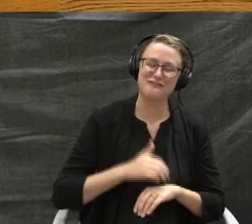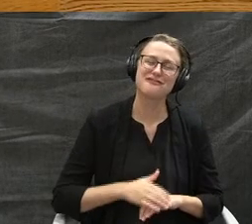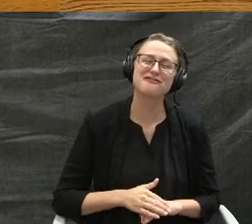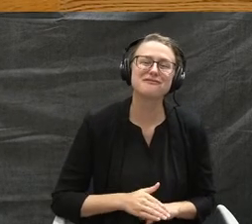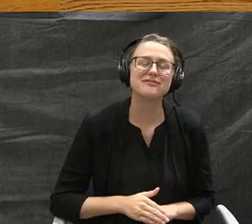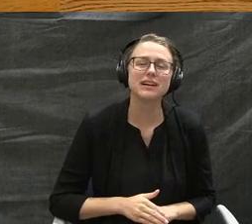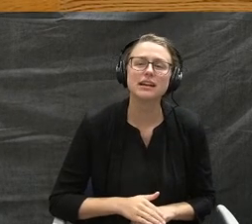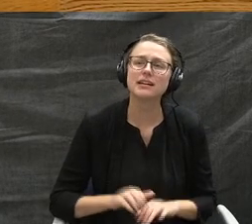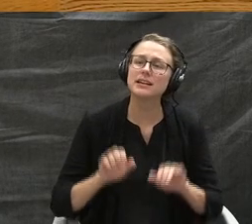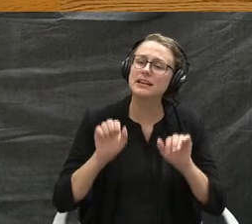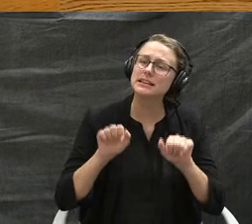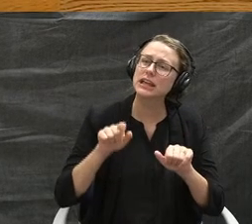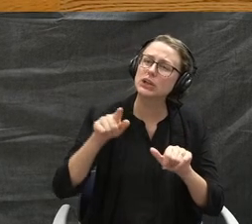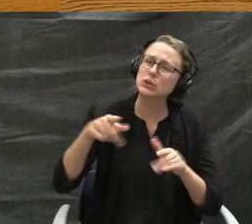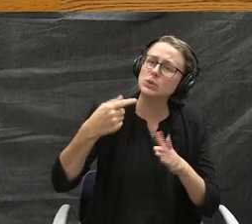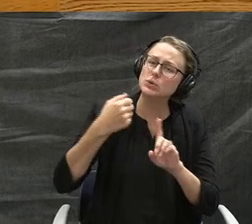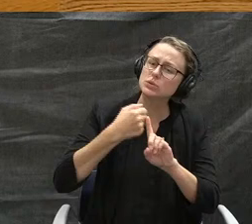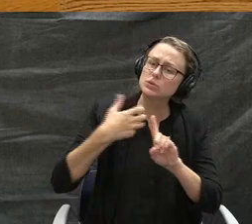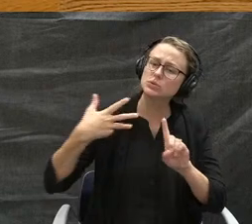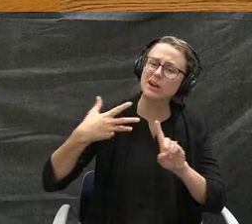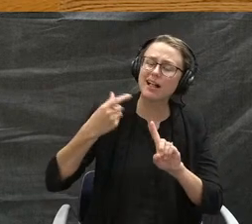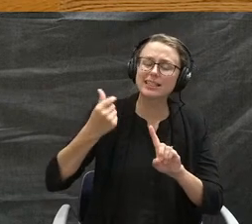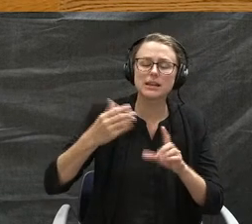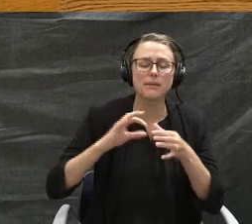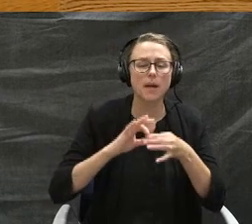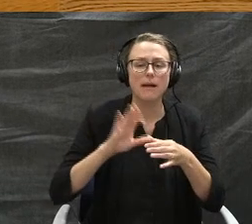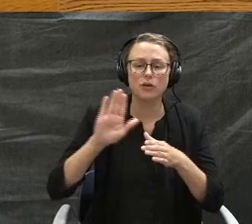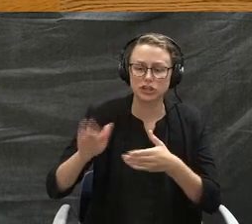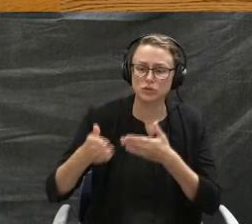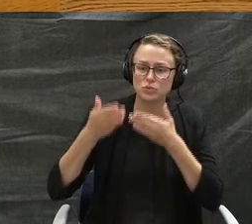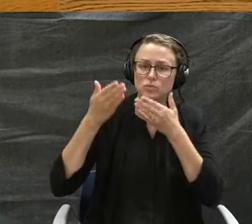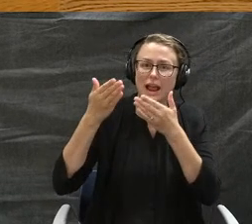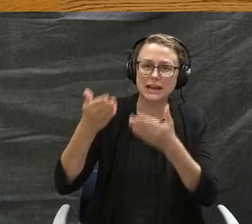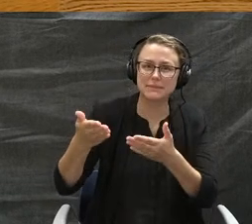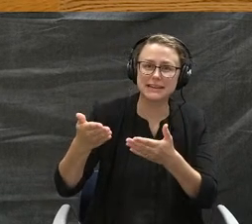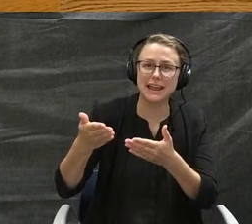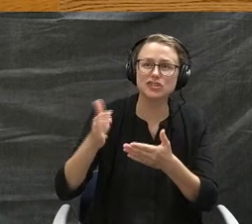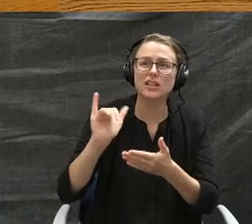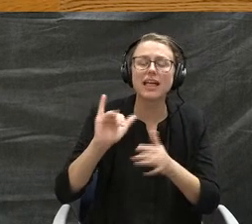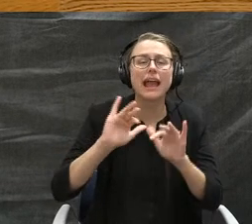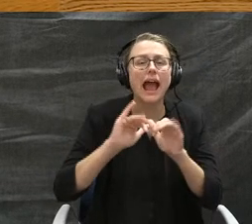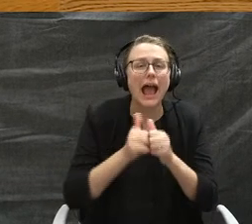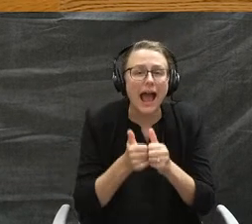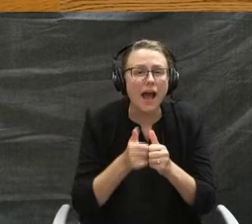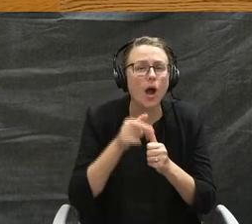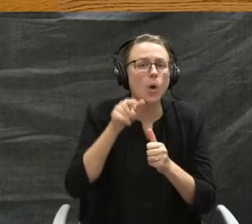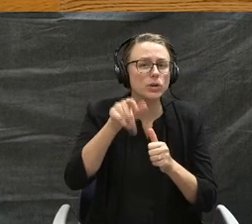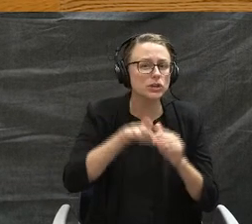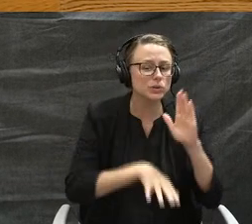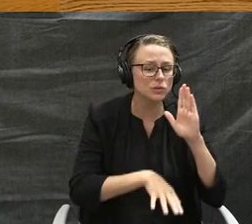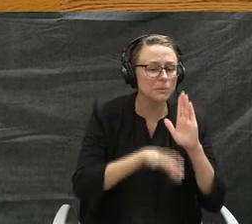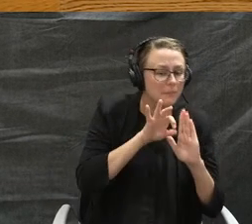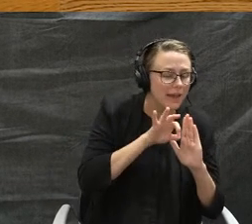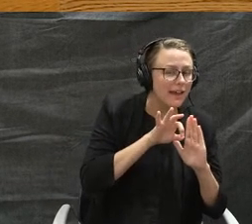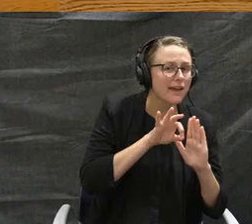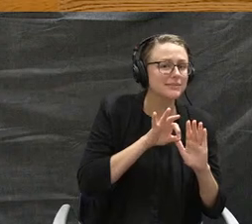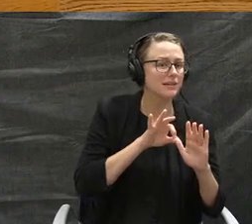can you can you talk a little bit about the recommendation that you have put forth? Kind of how you came to this